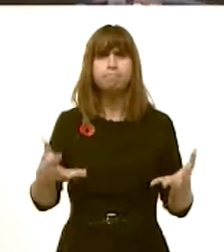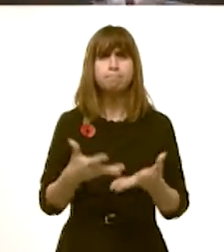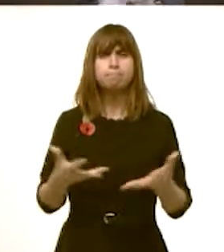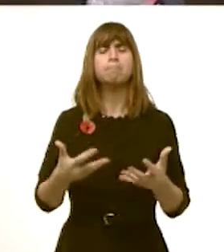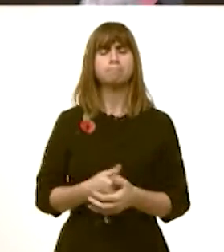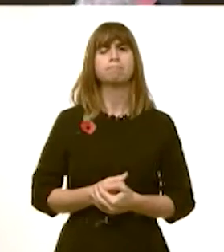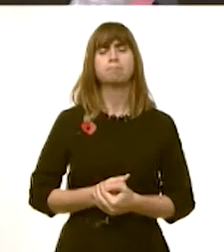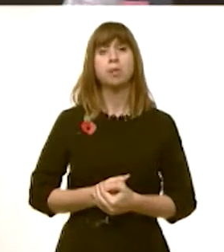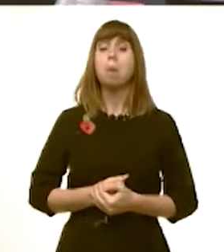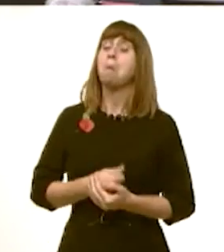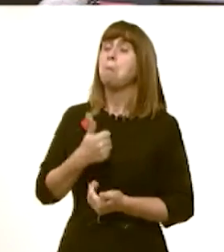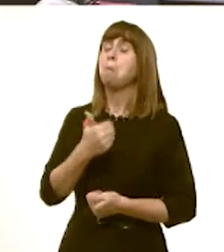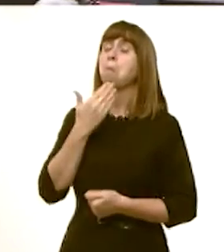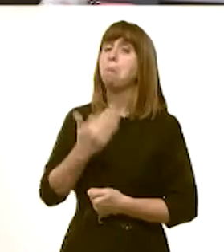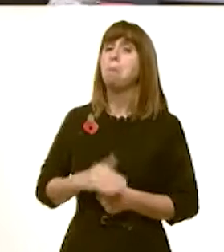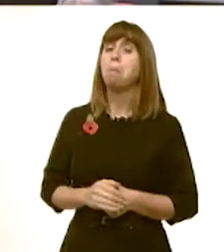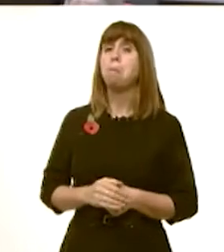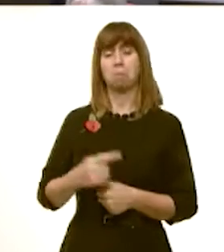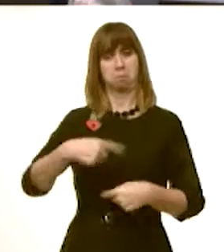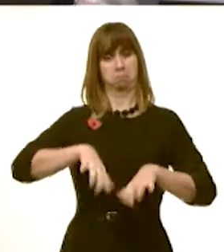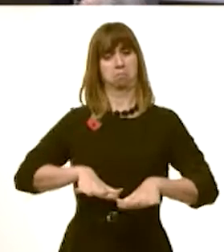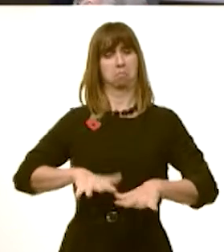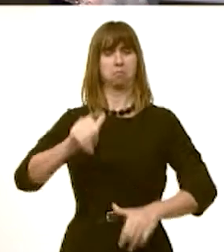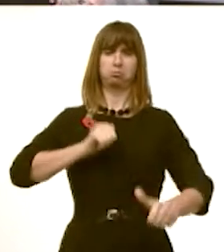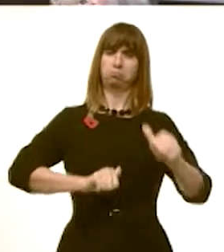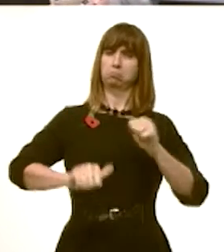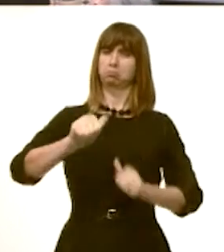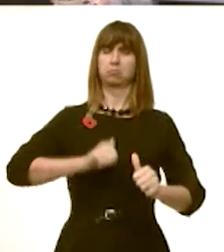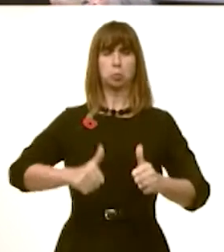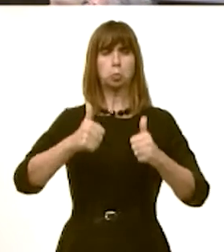First Minister, we can be, I think, proud of the good and constructive industrial relations